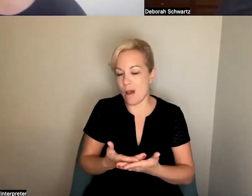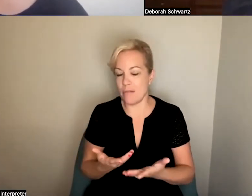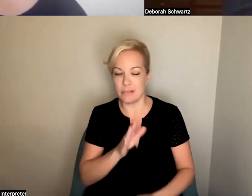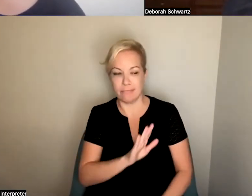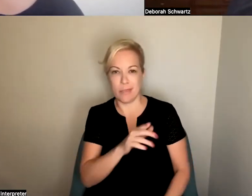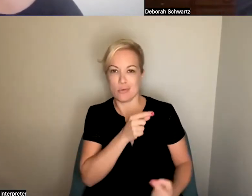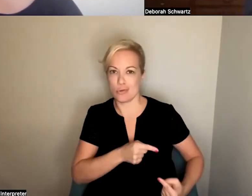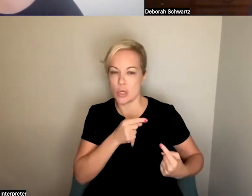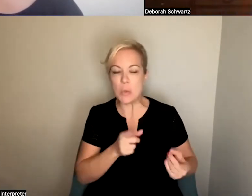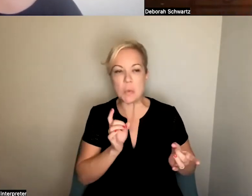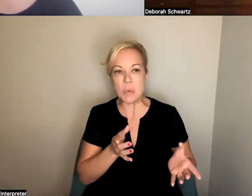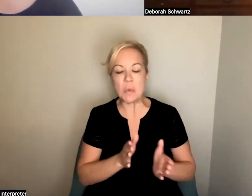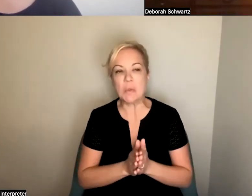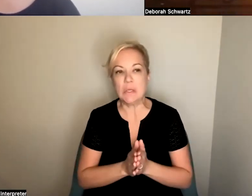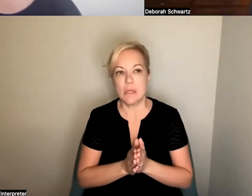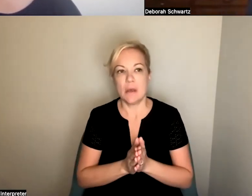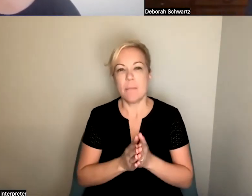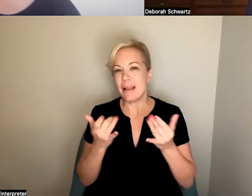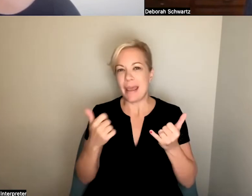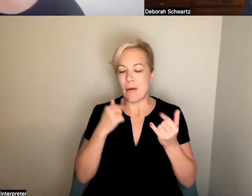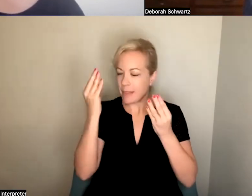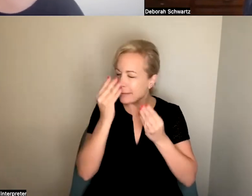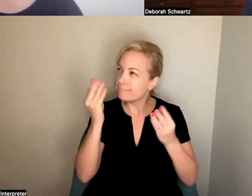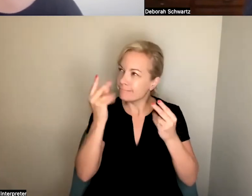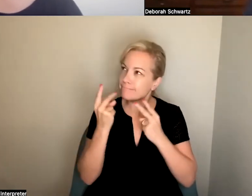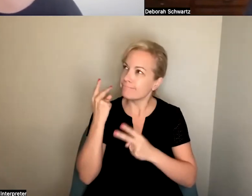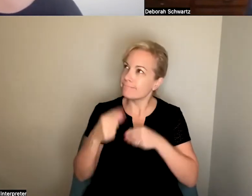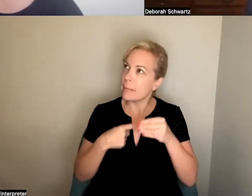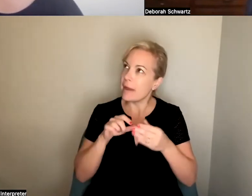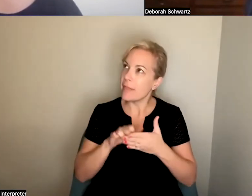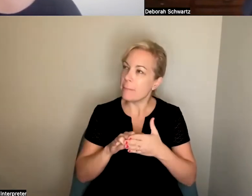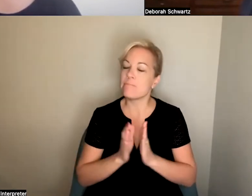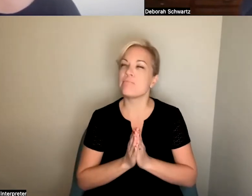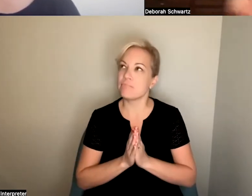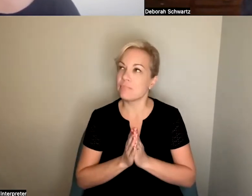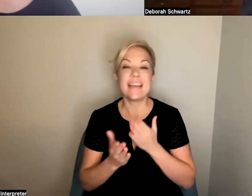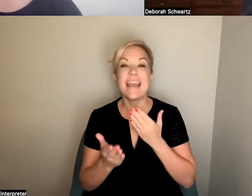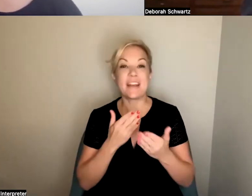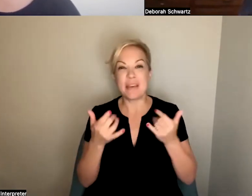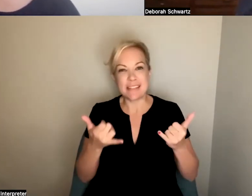it's just something I've, I've reflected on. I, I would love to switch gears a little bit now